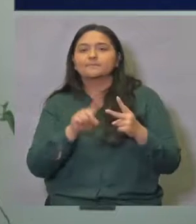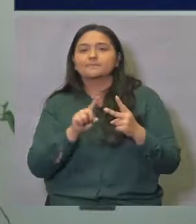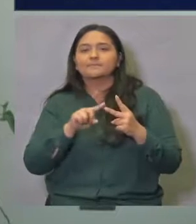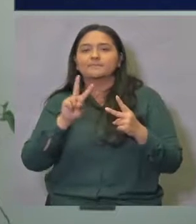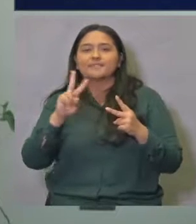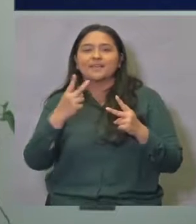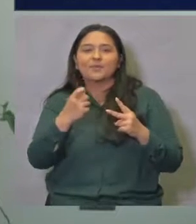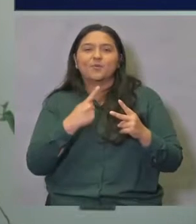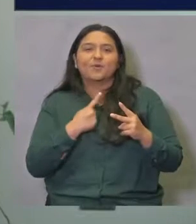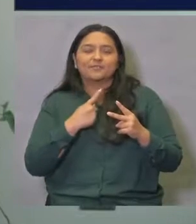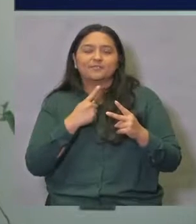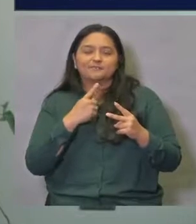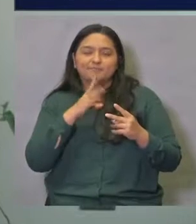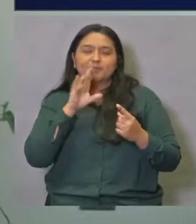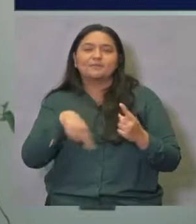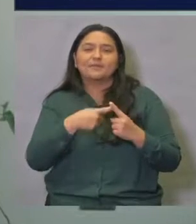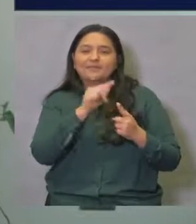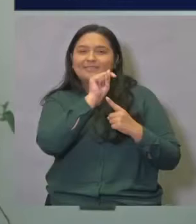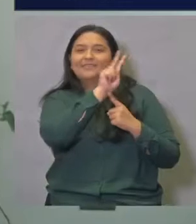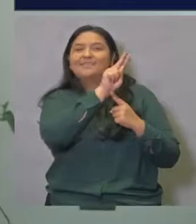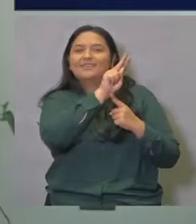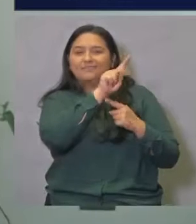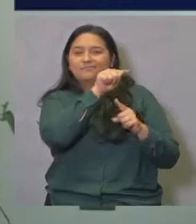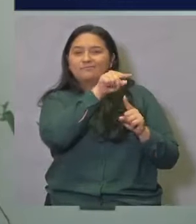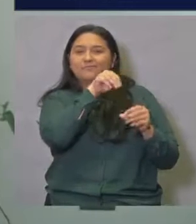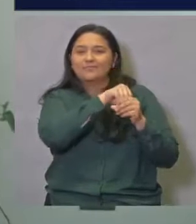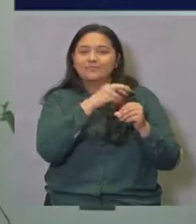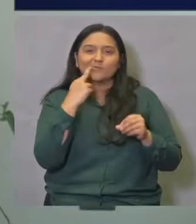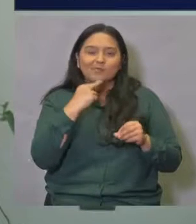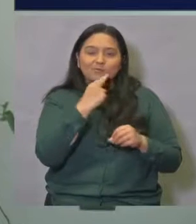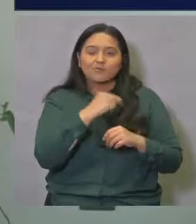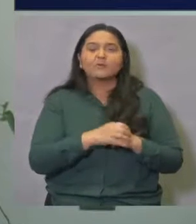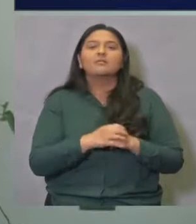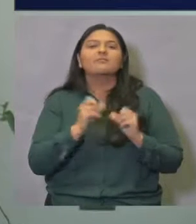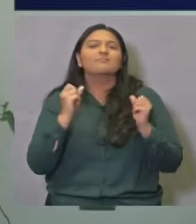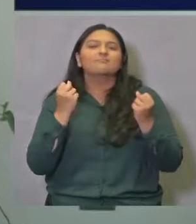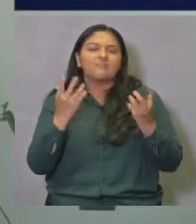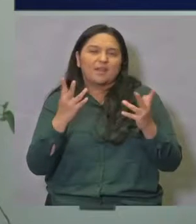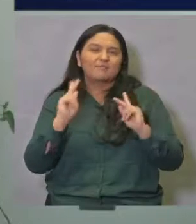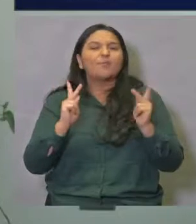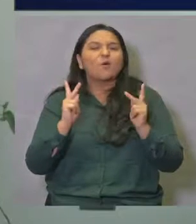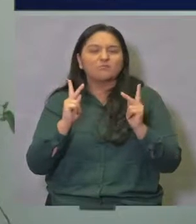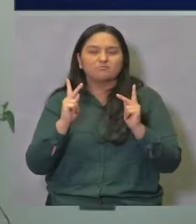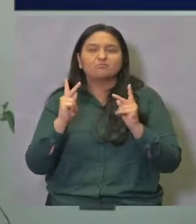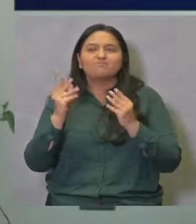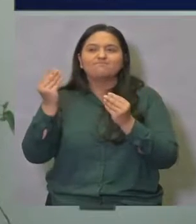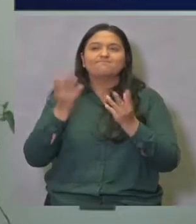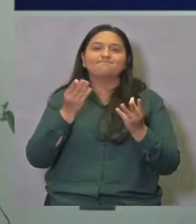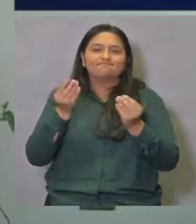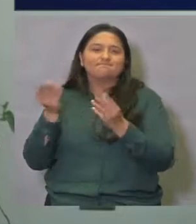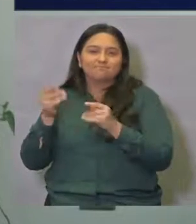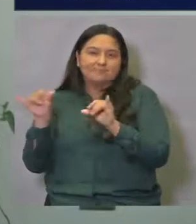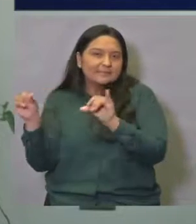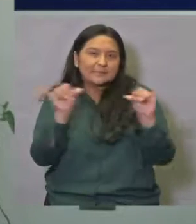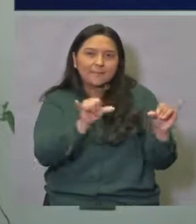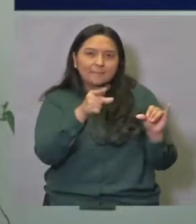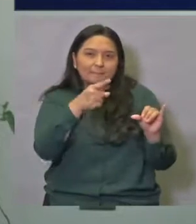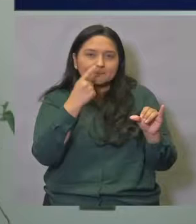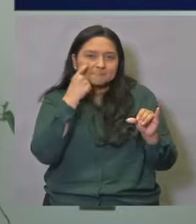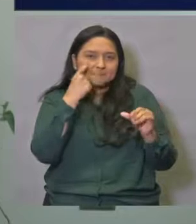VACCINE PAY WOULD IN TERMS OF YOUR SECOND QUESTION ON TV'S, WE